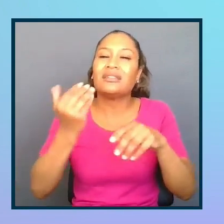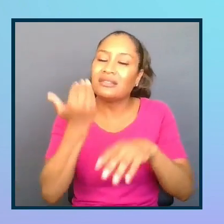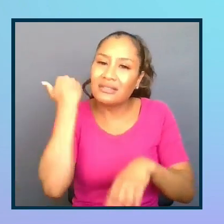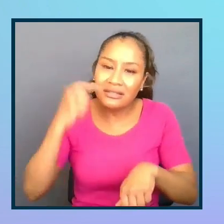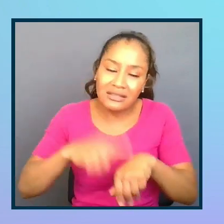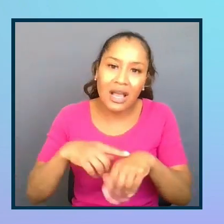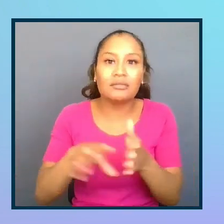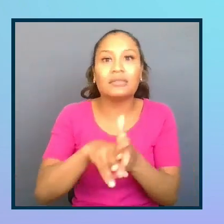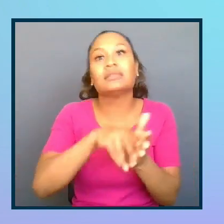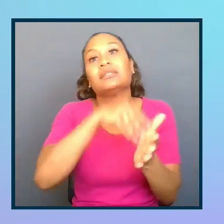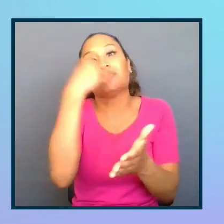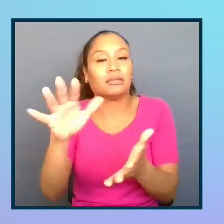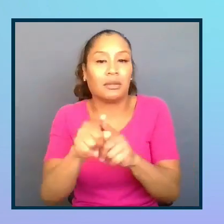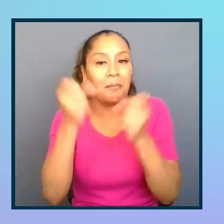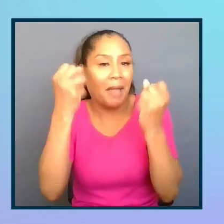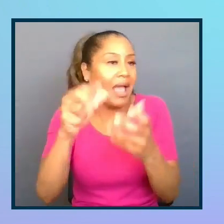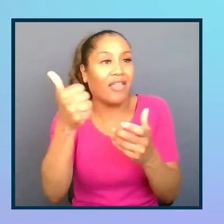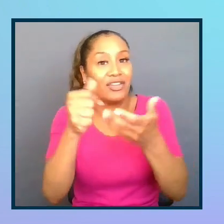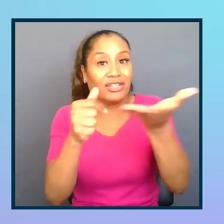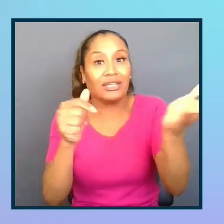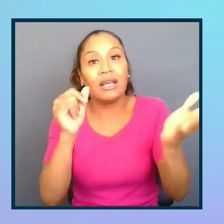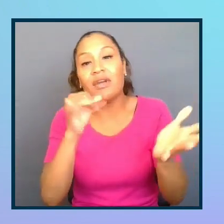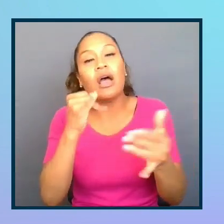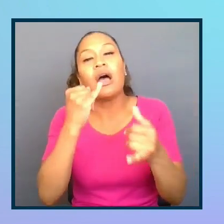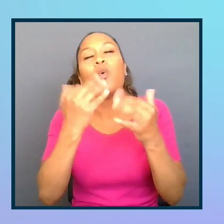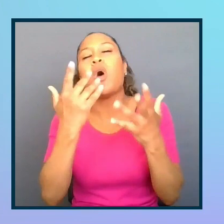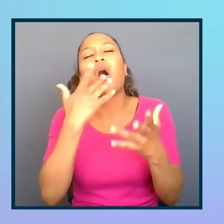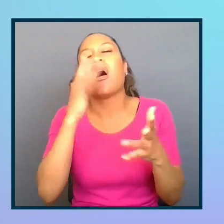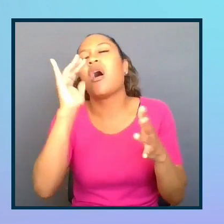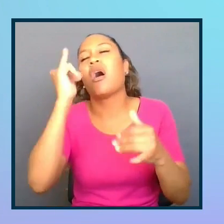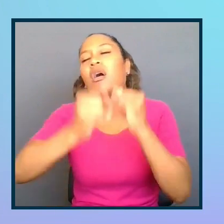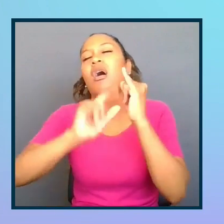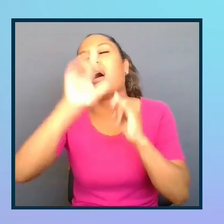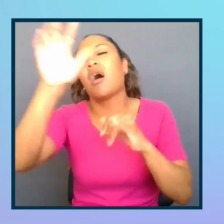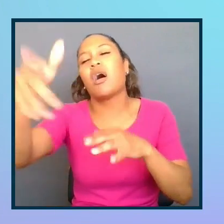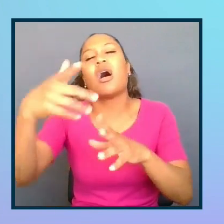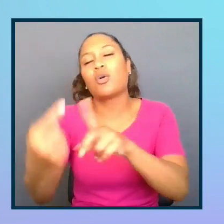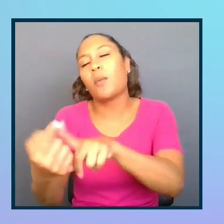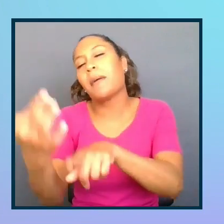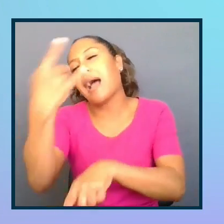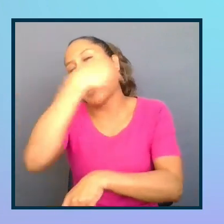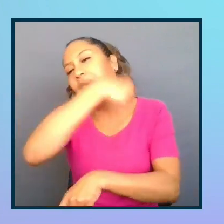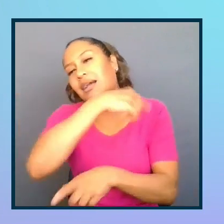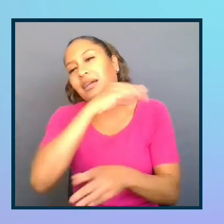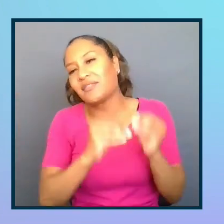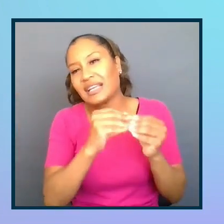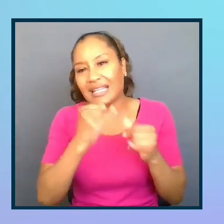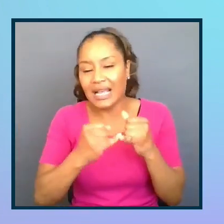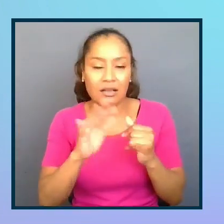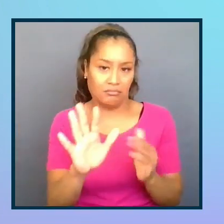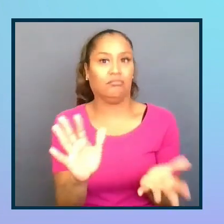if you leave it till the end to sort of back fix and add it in at the end, you need to have it at the beginning